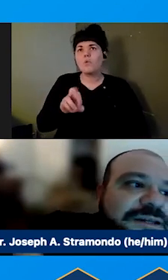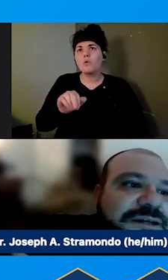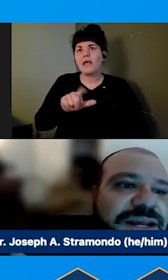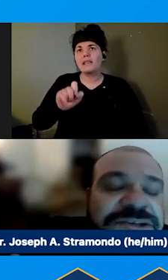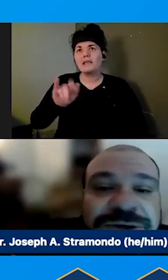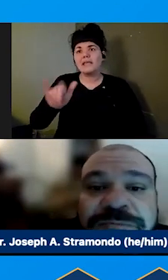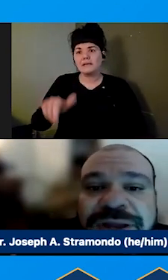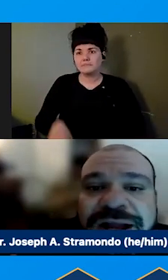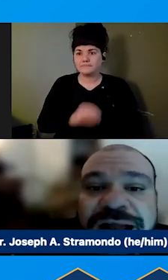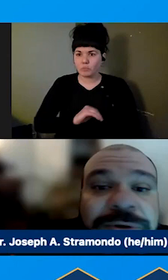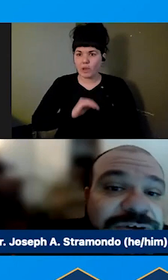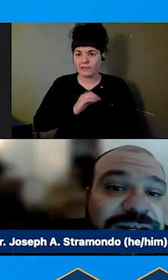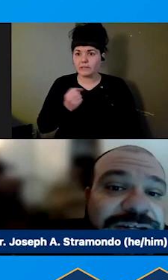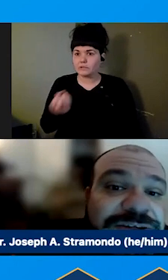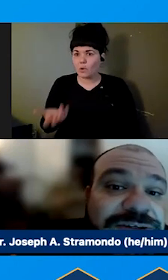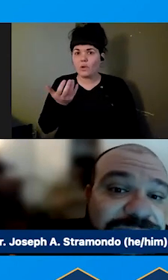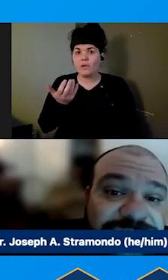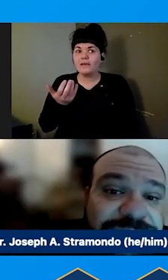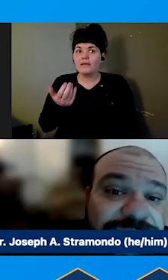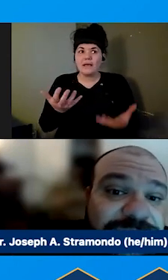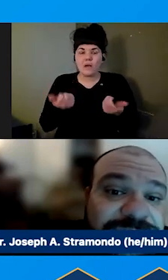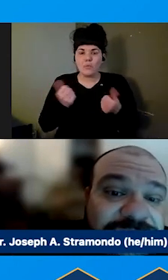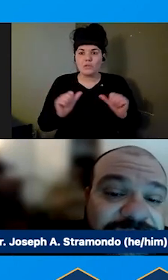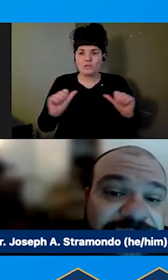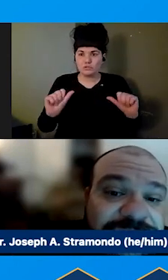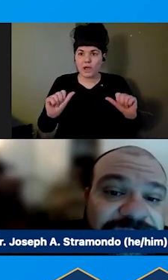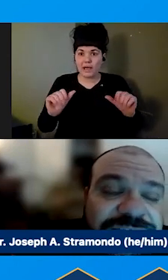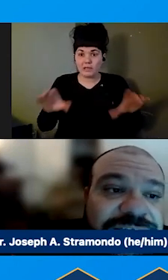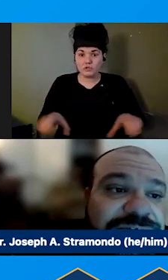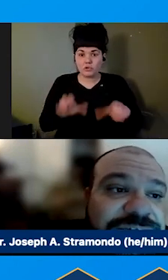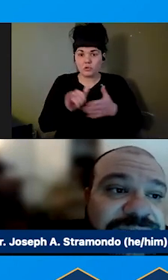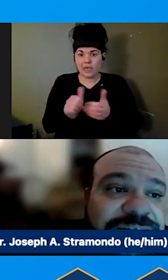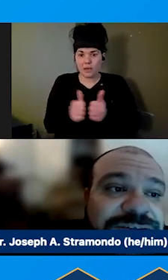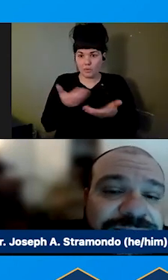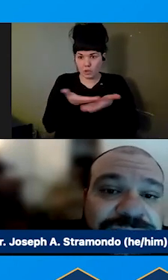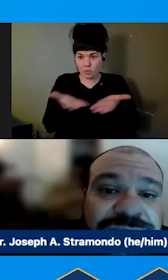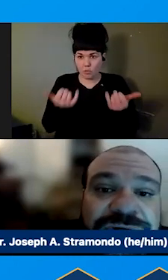morality. So I want to try to